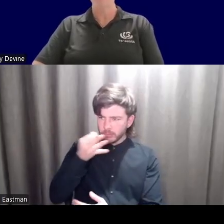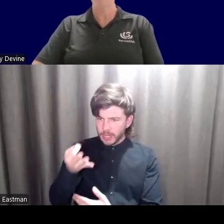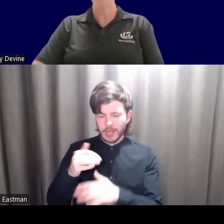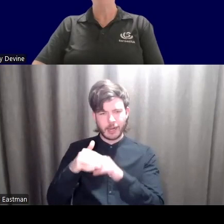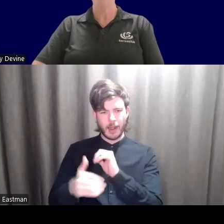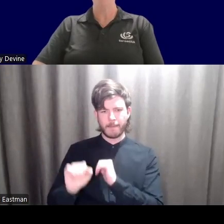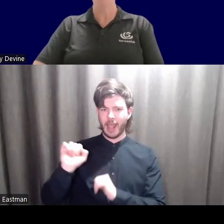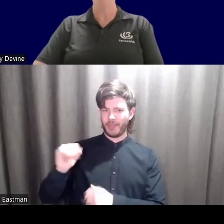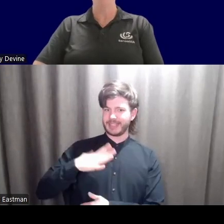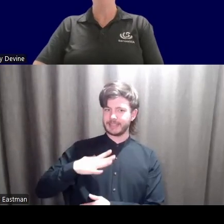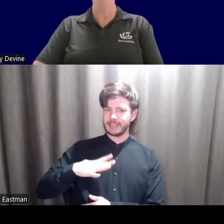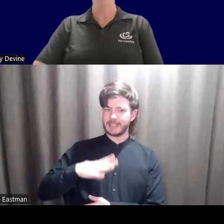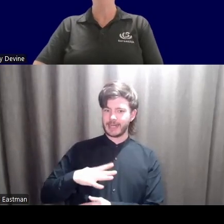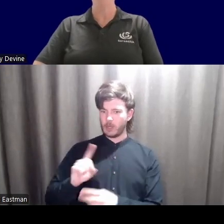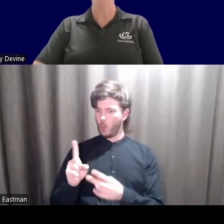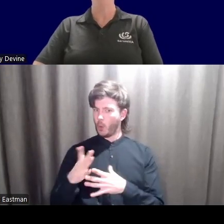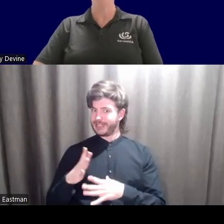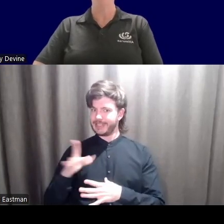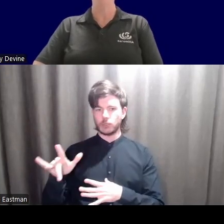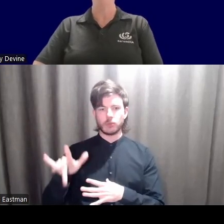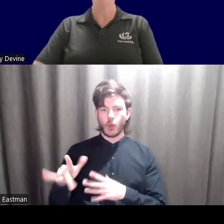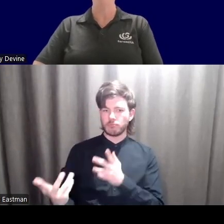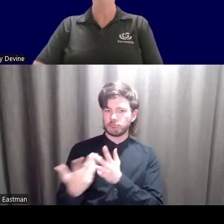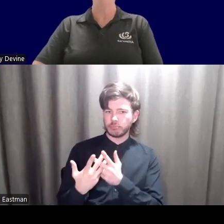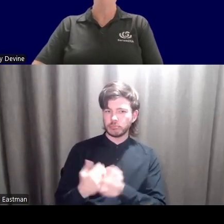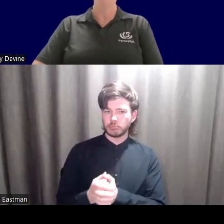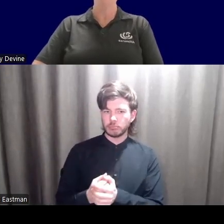We want to get to know a person's individual communication style,